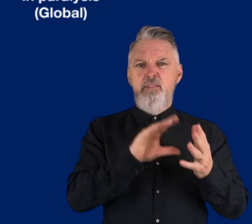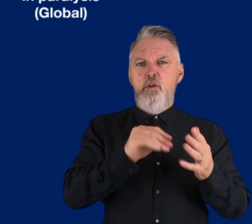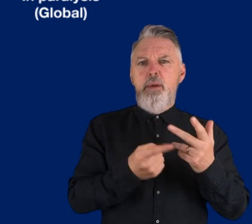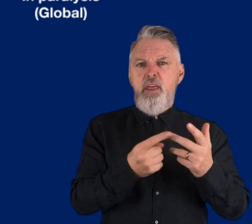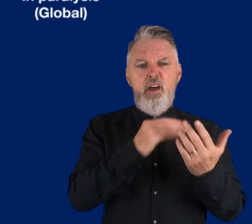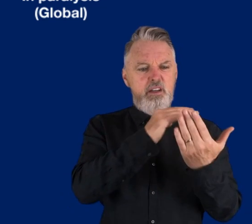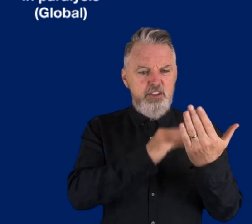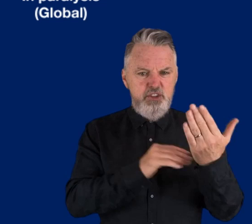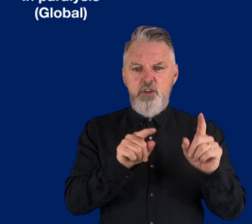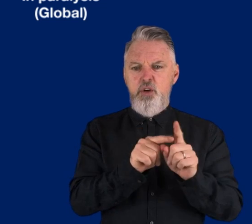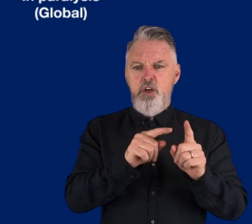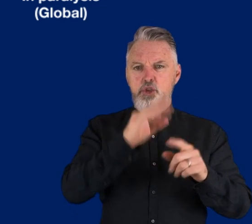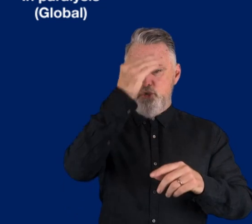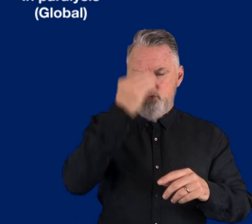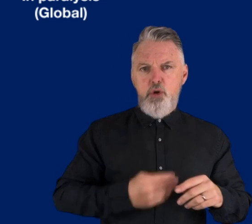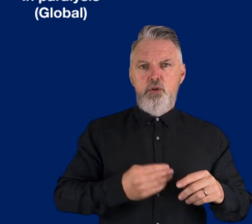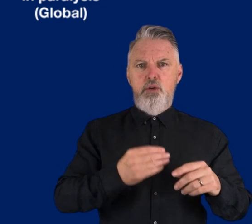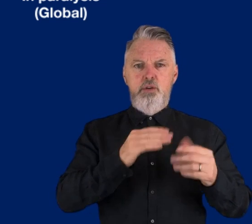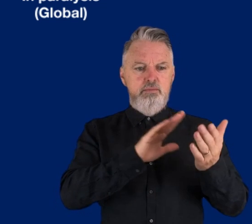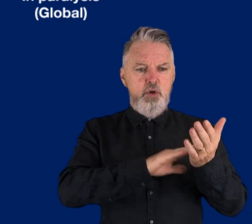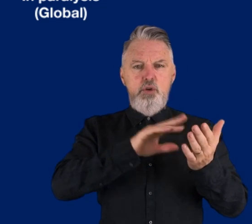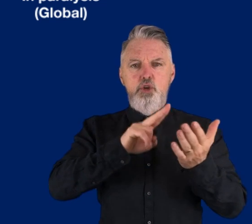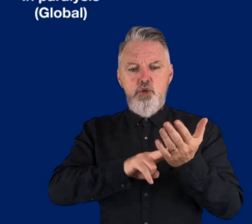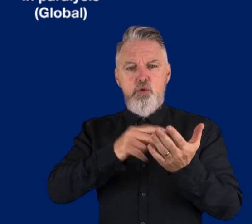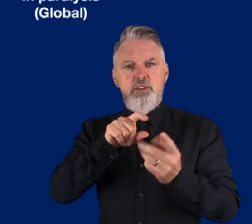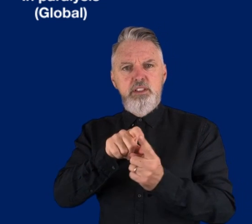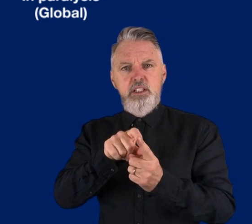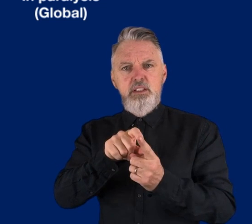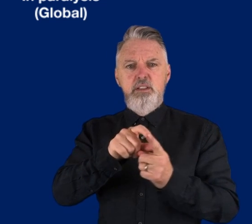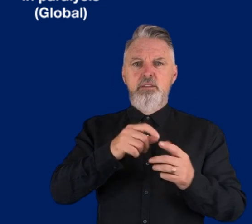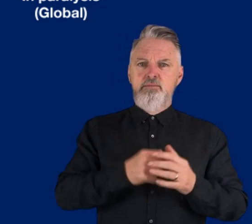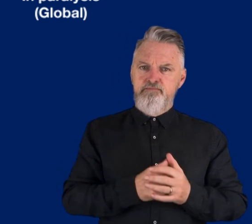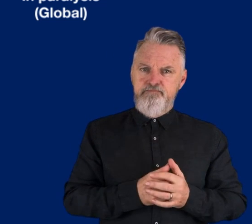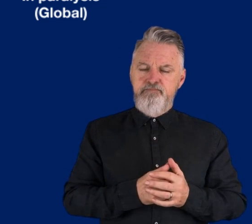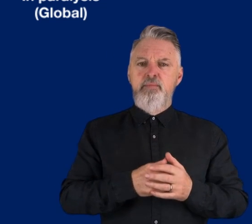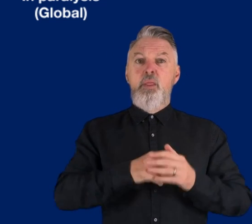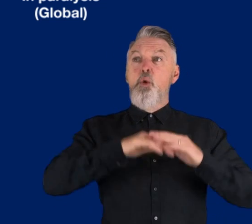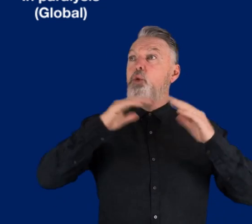multiple sclerosis and motor neuron disease And globally, there are more than 100 million